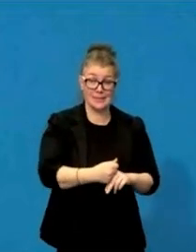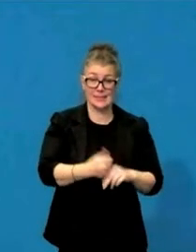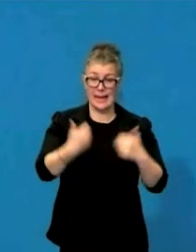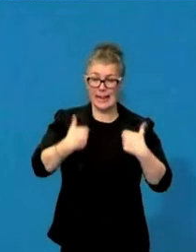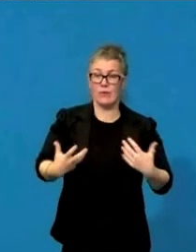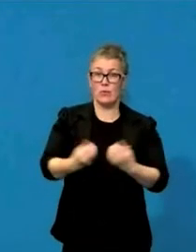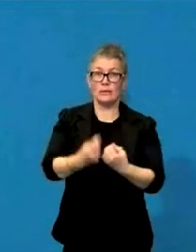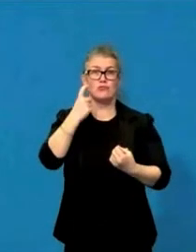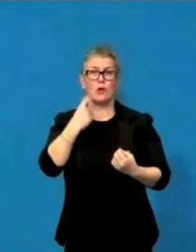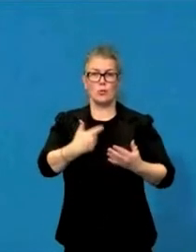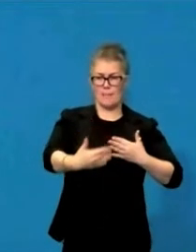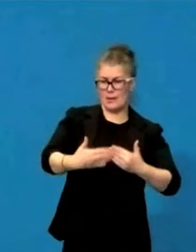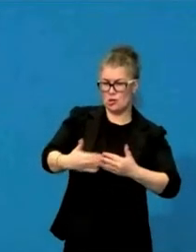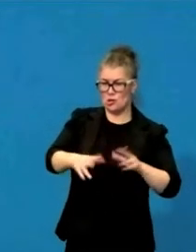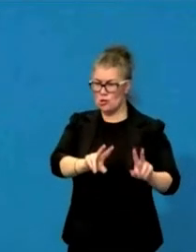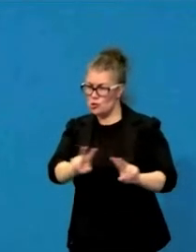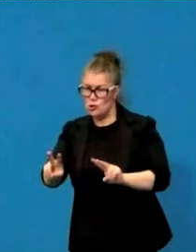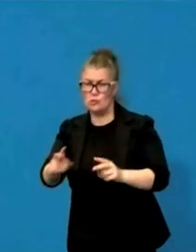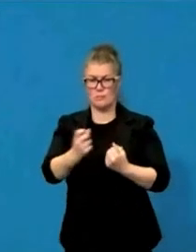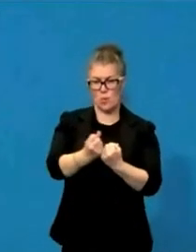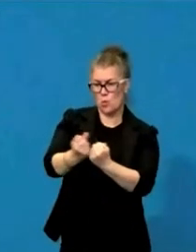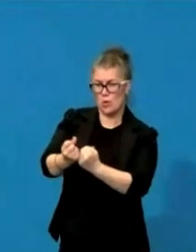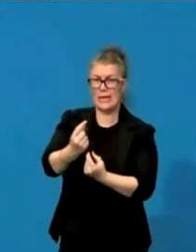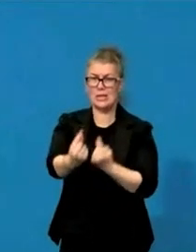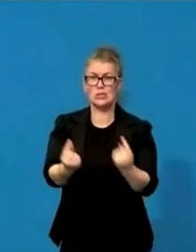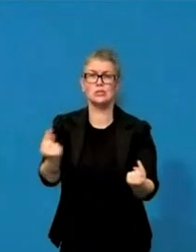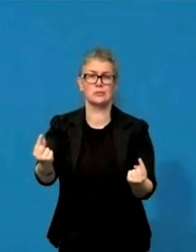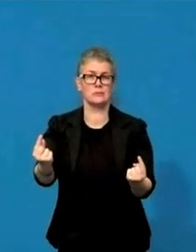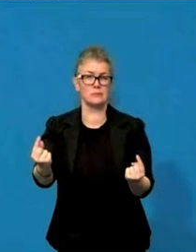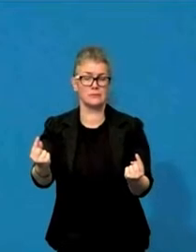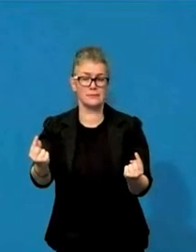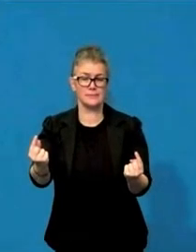best way we can to support these young - you know, these four young people who live with